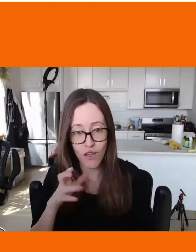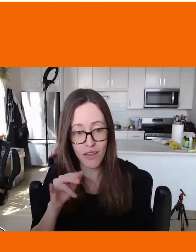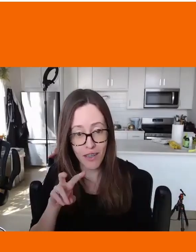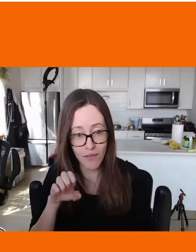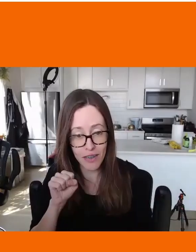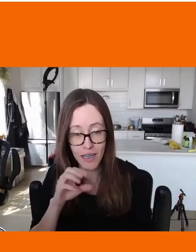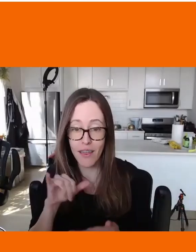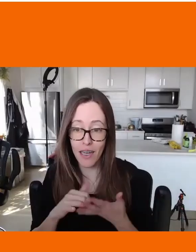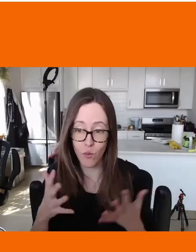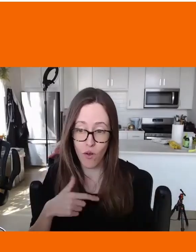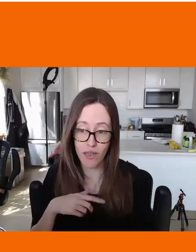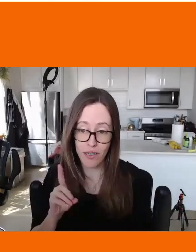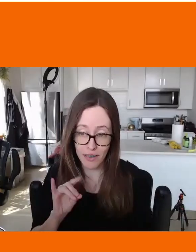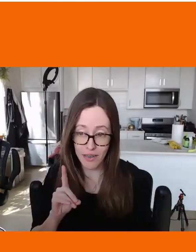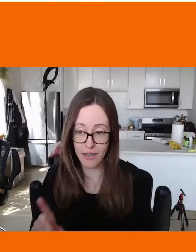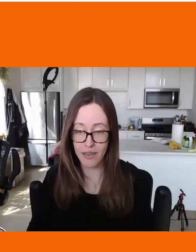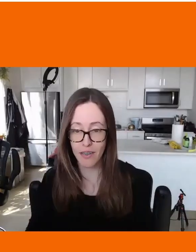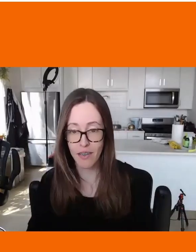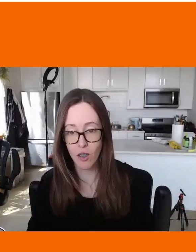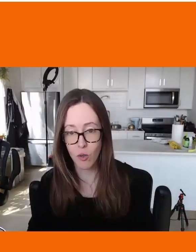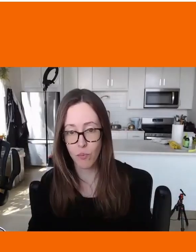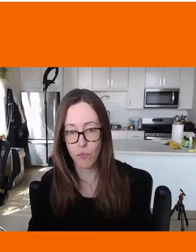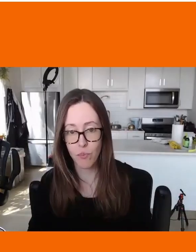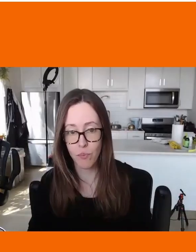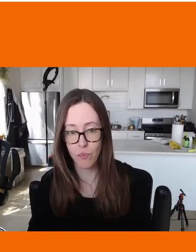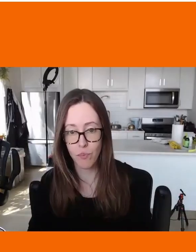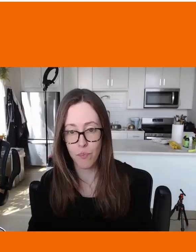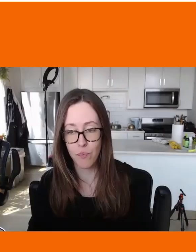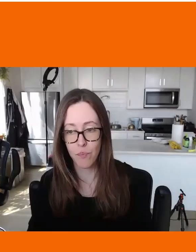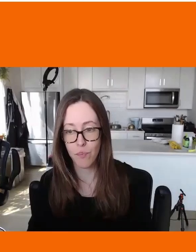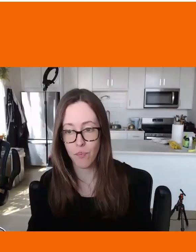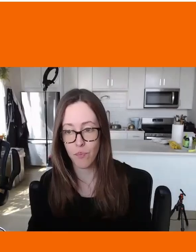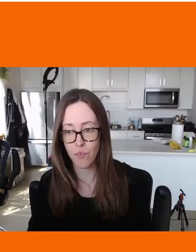You can train your app on their full archives, which is what I did.